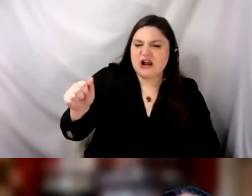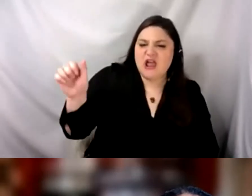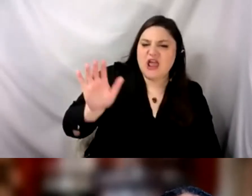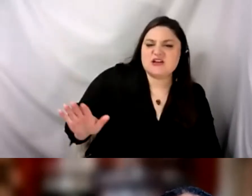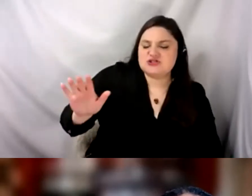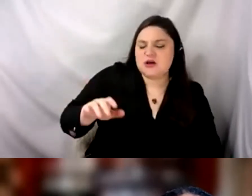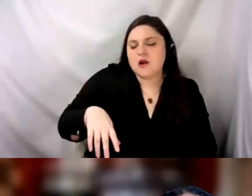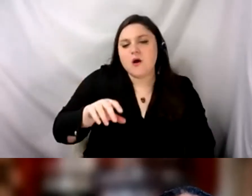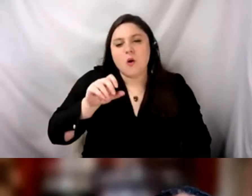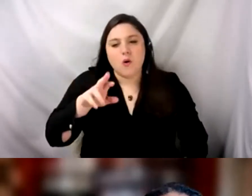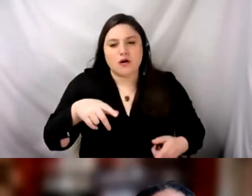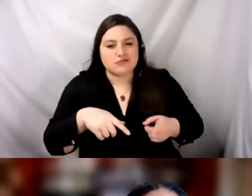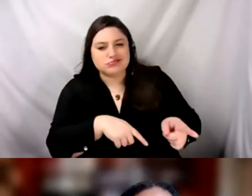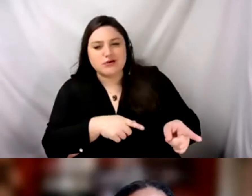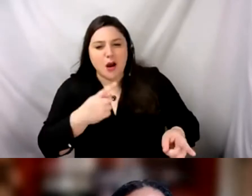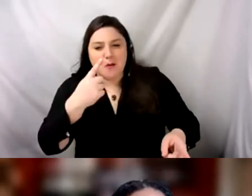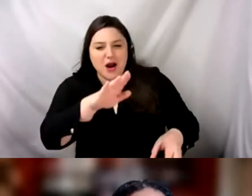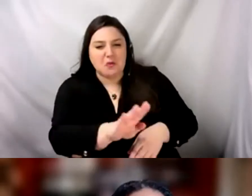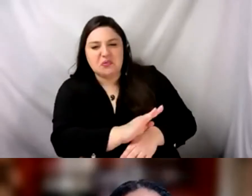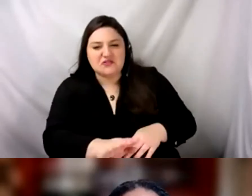Those are the words of the assailant.